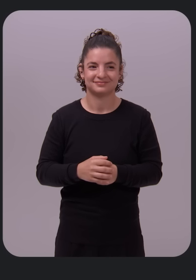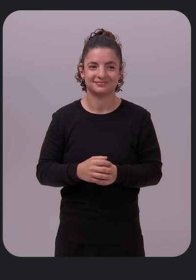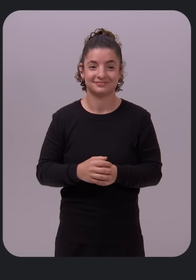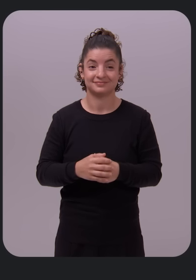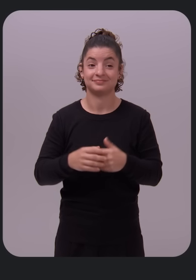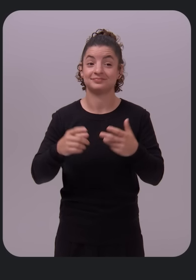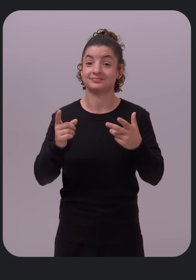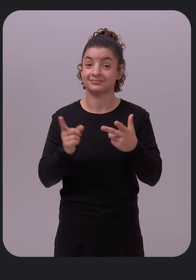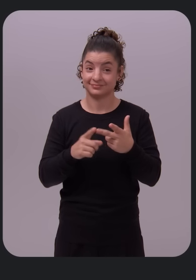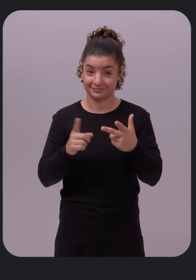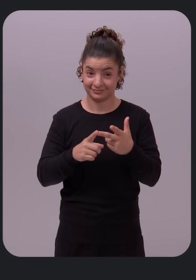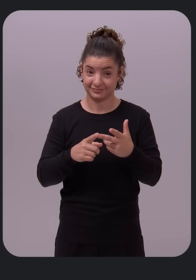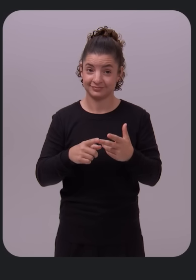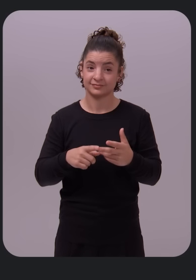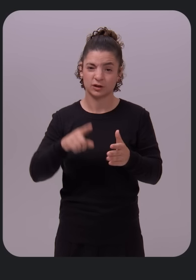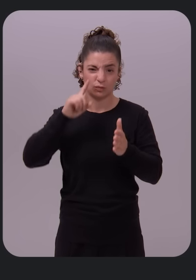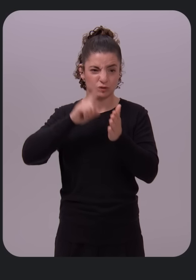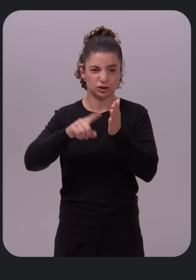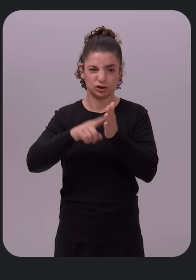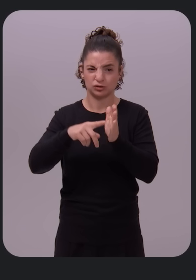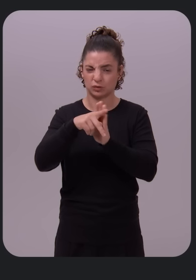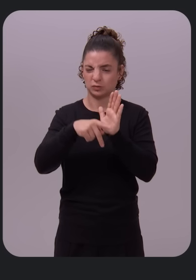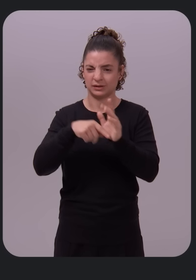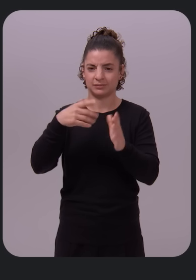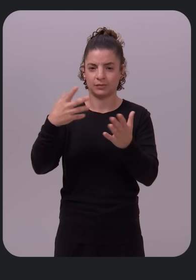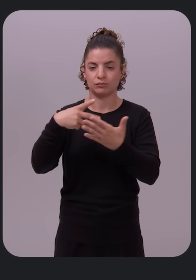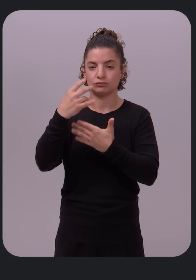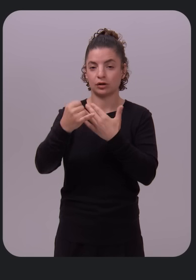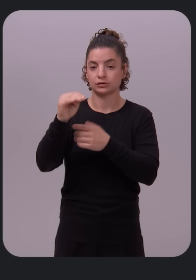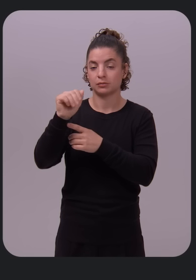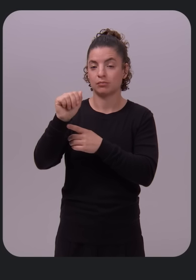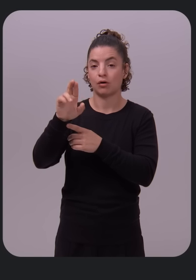Next, we also have our research prototype, Project Mariner.